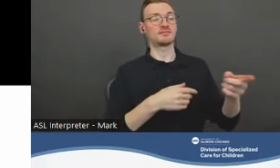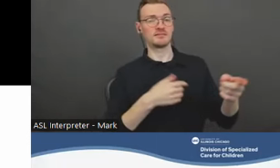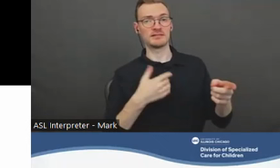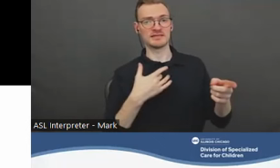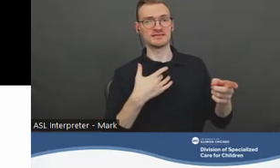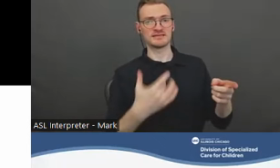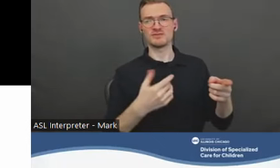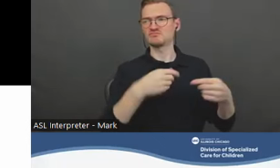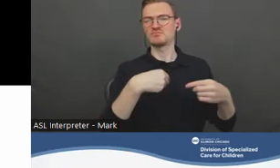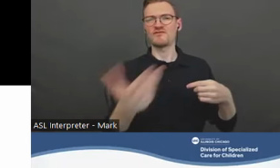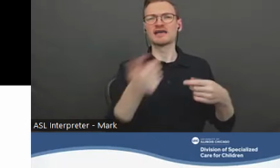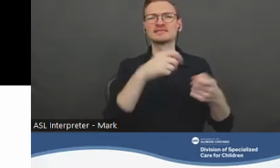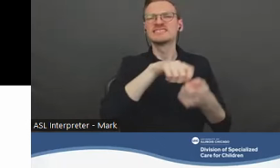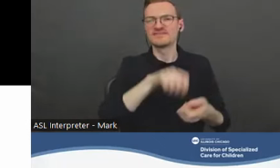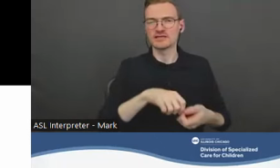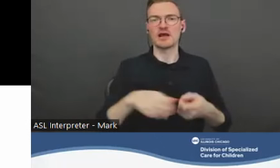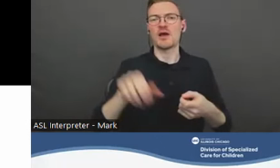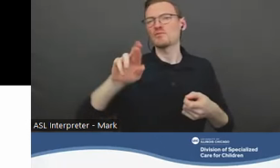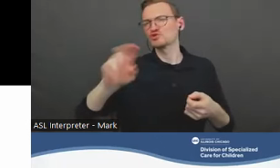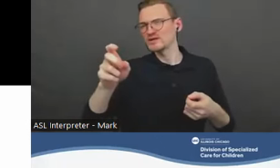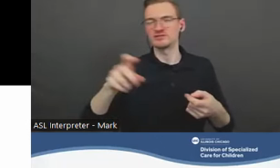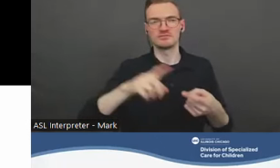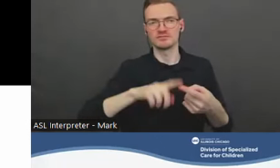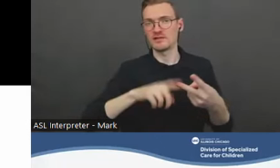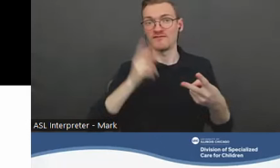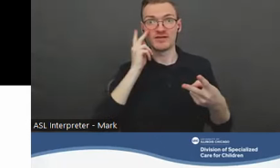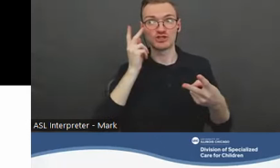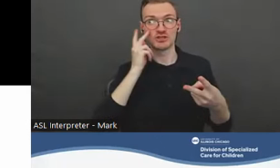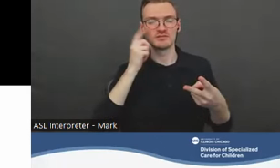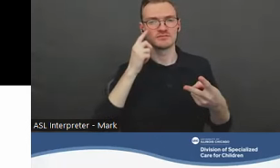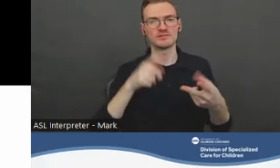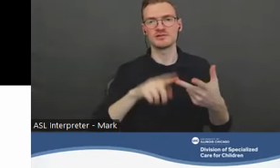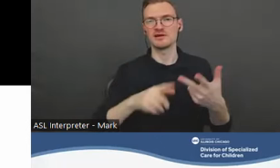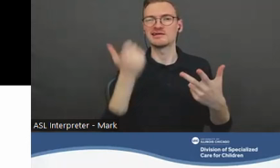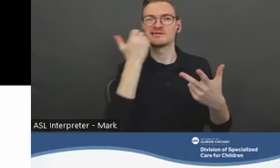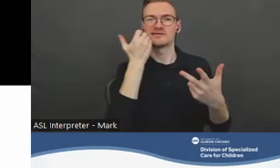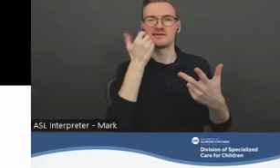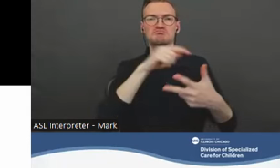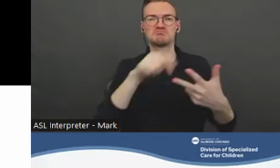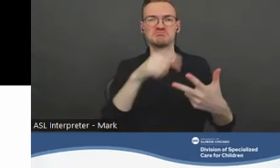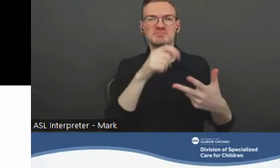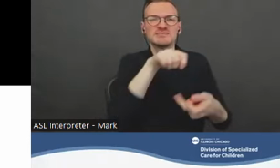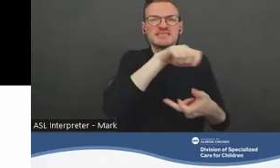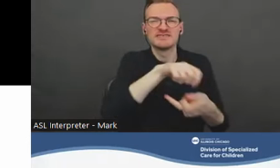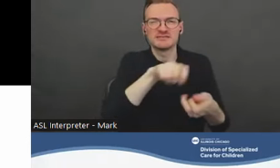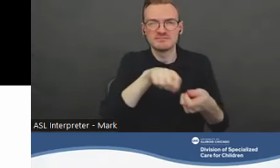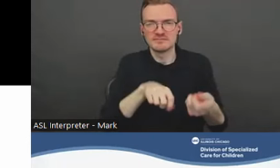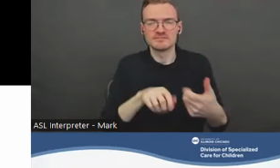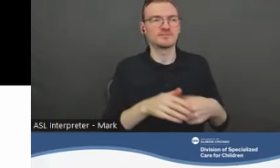for things like prescription , vision or dental. A limited benefit plan is not like a complete